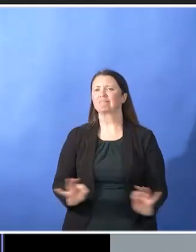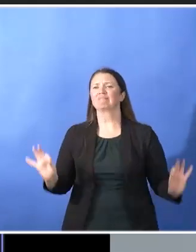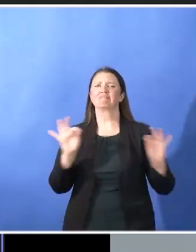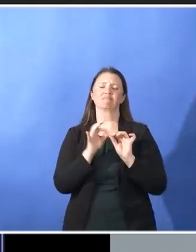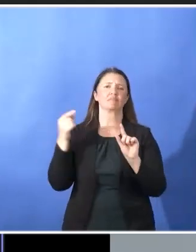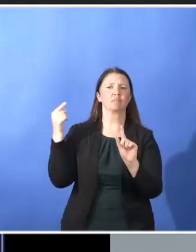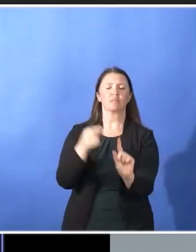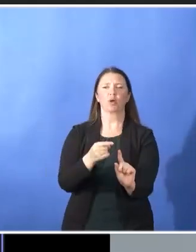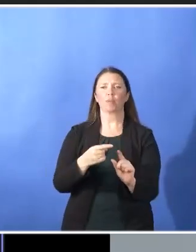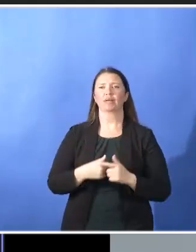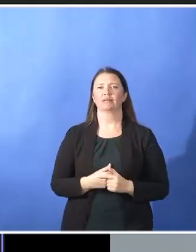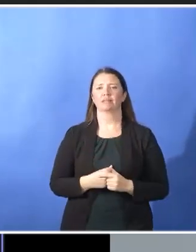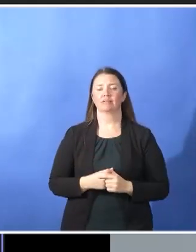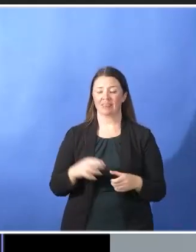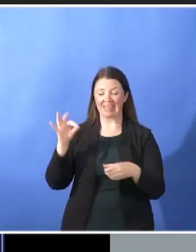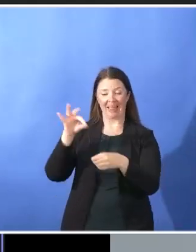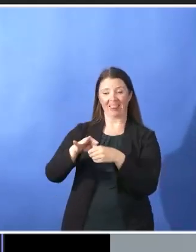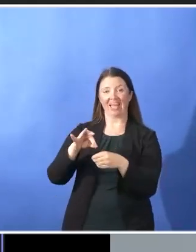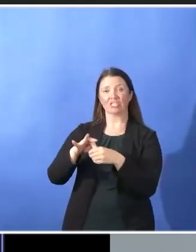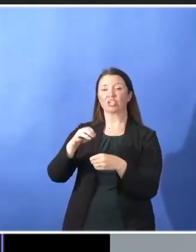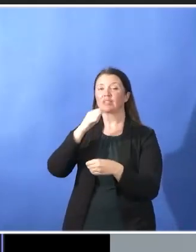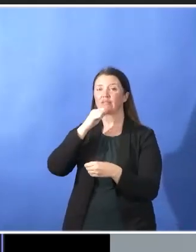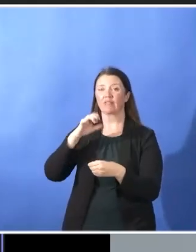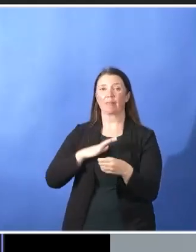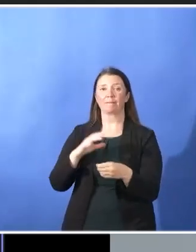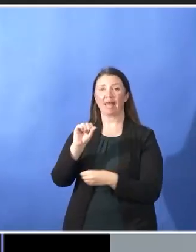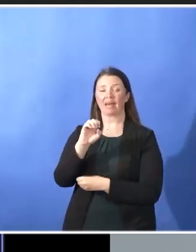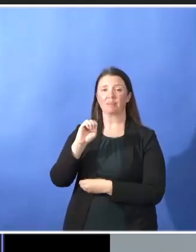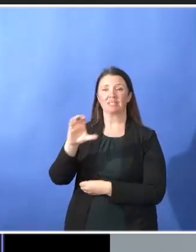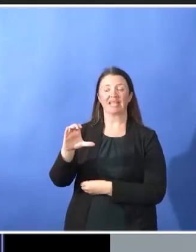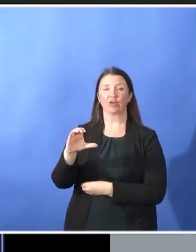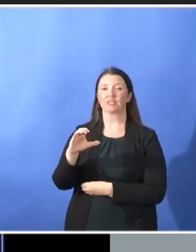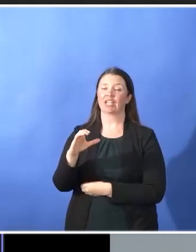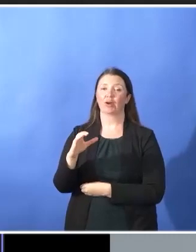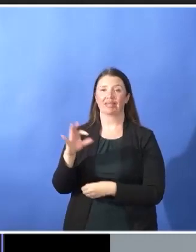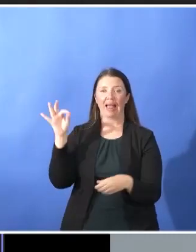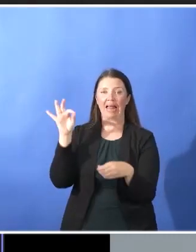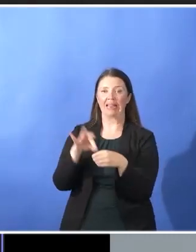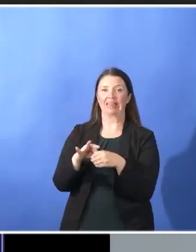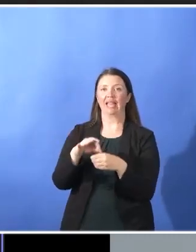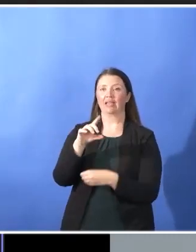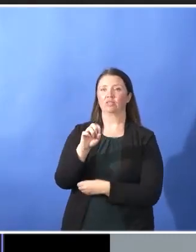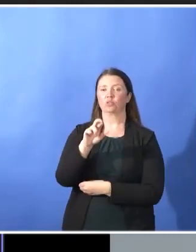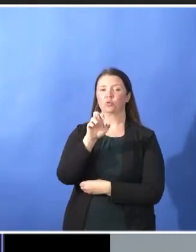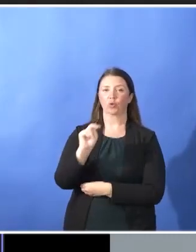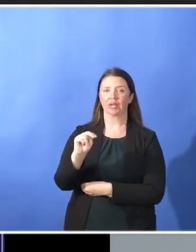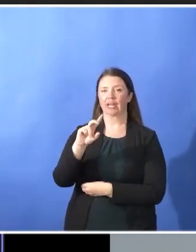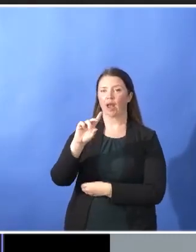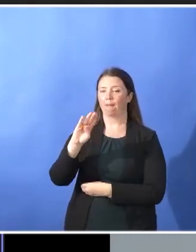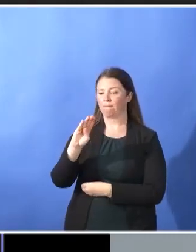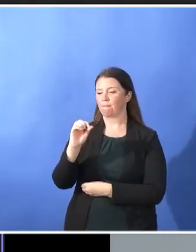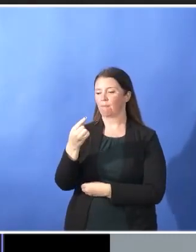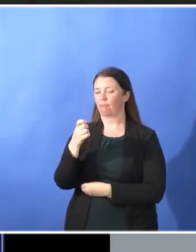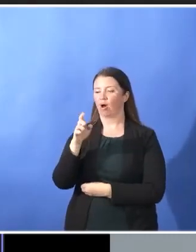ELECTION OF MADAM SECRETARY GENERAL ELECT MARINE MARTIN,